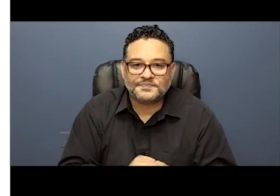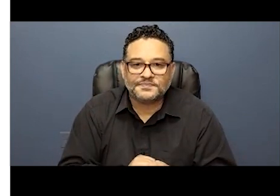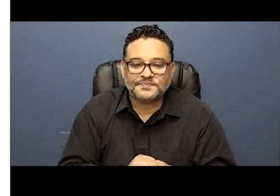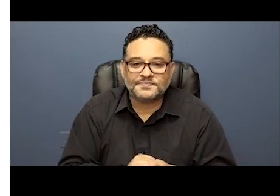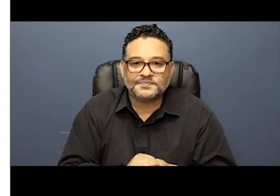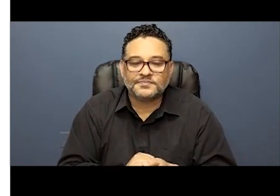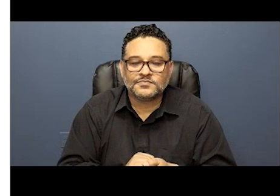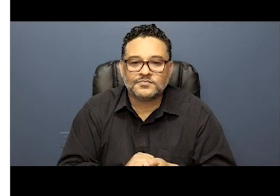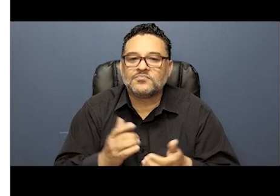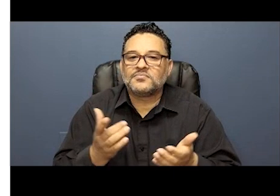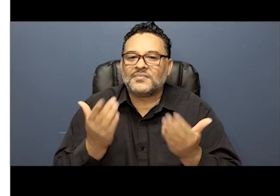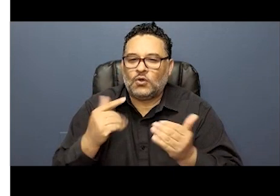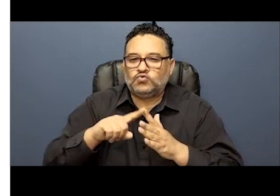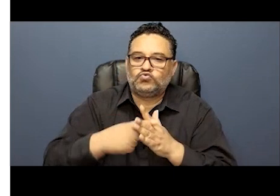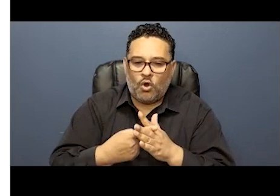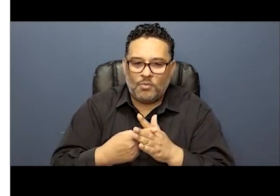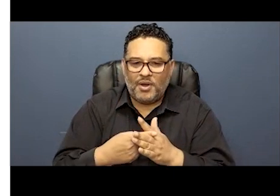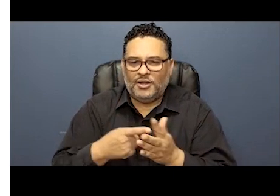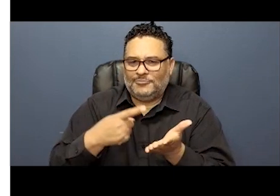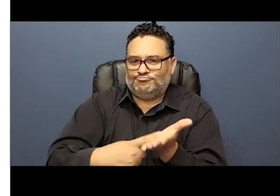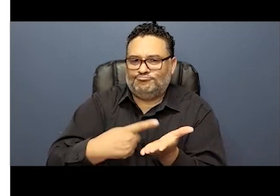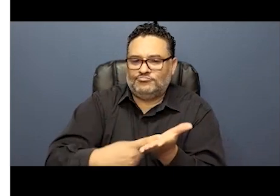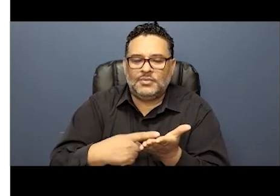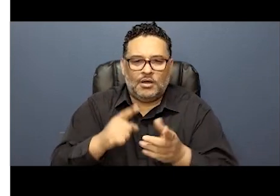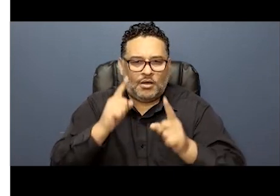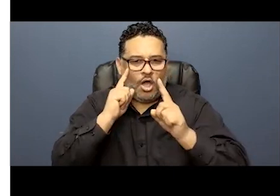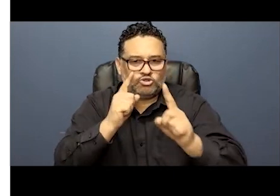Let’s start by covering our objectives for this session.